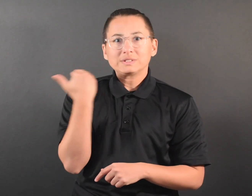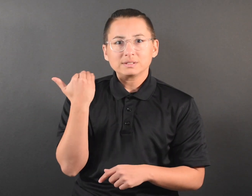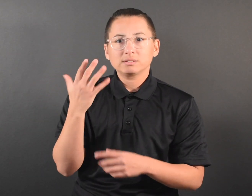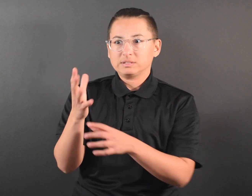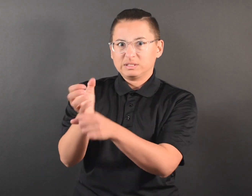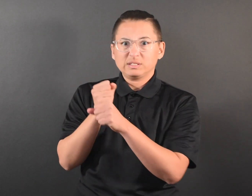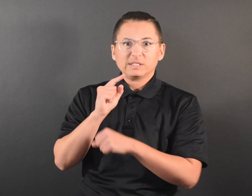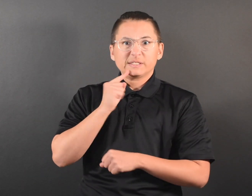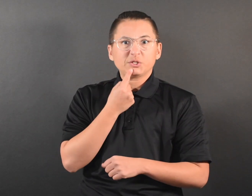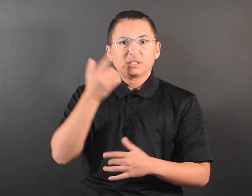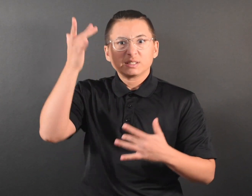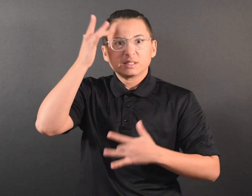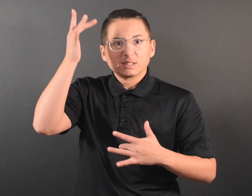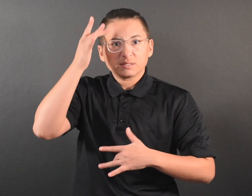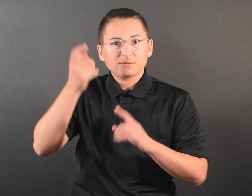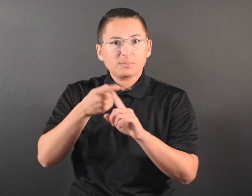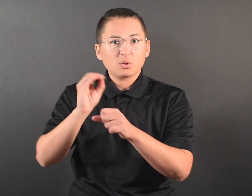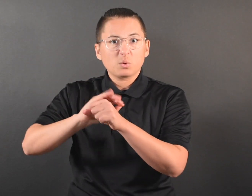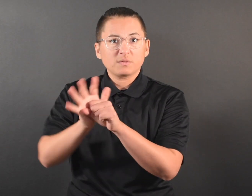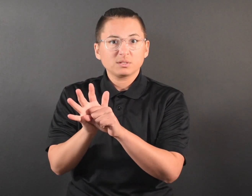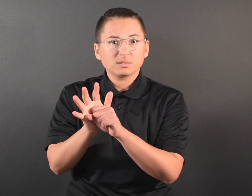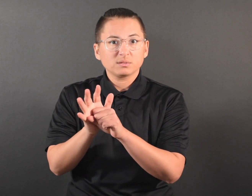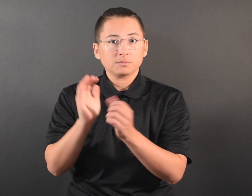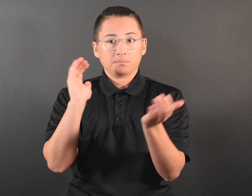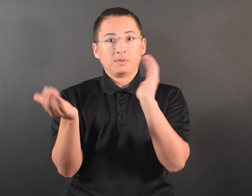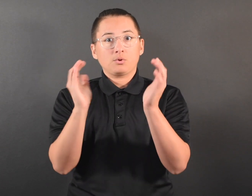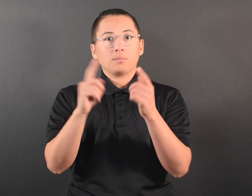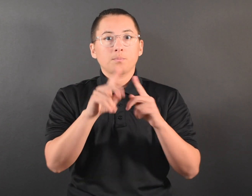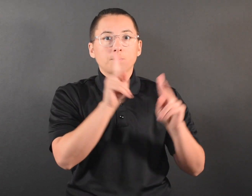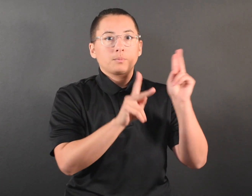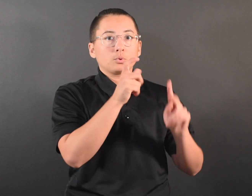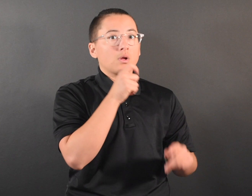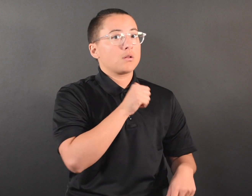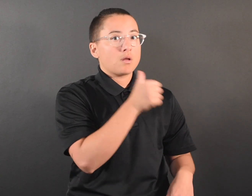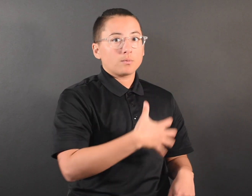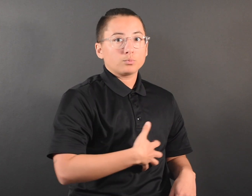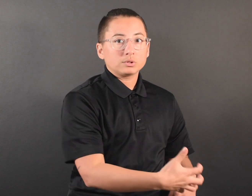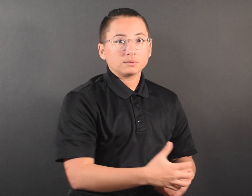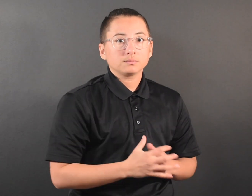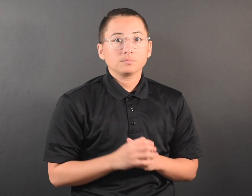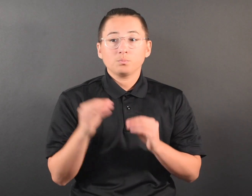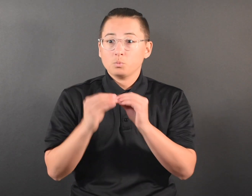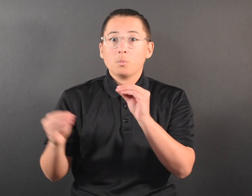There is growing data about the safety of COVID-19 vaccination during pregnancy and how well the